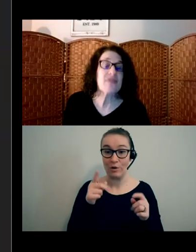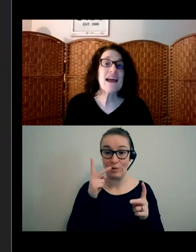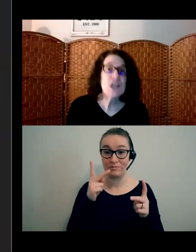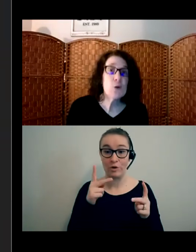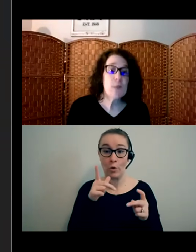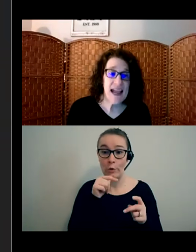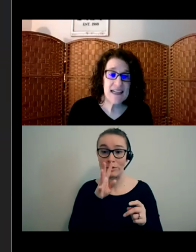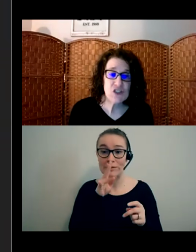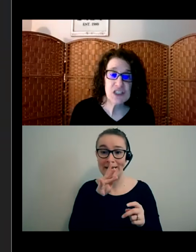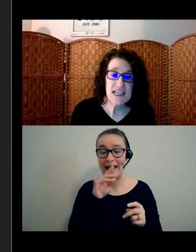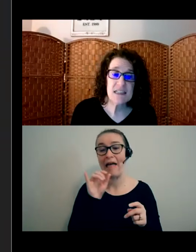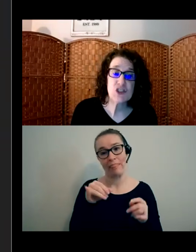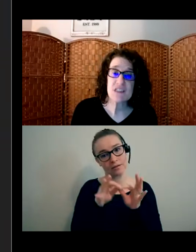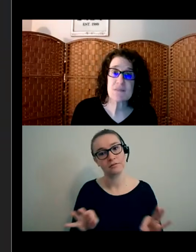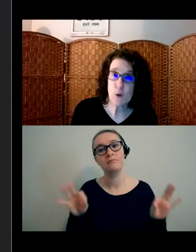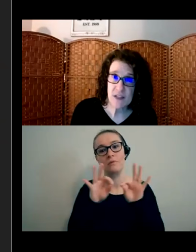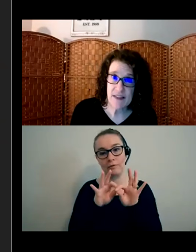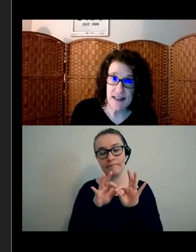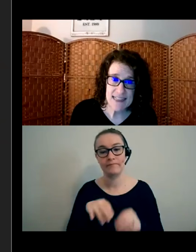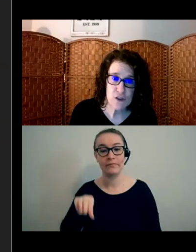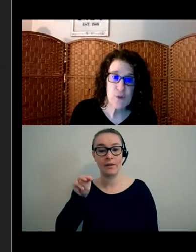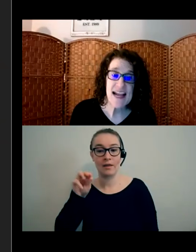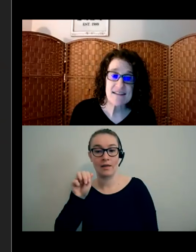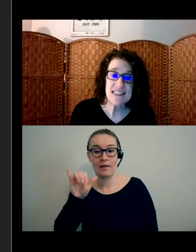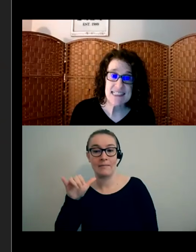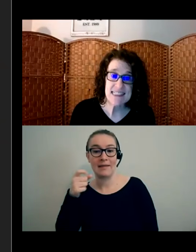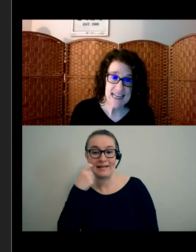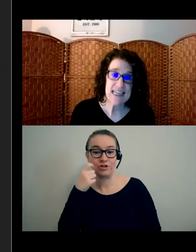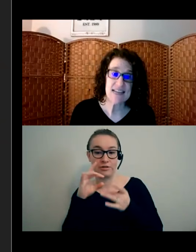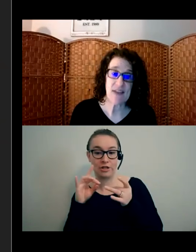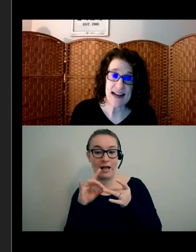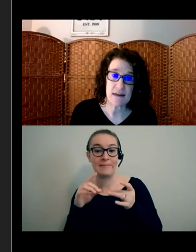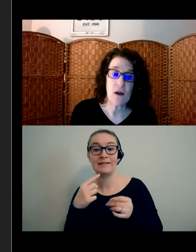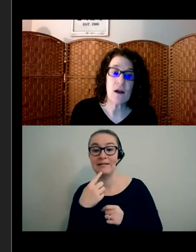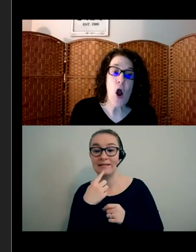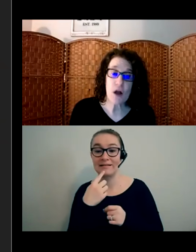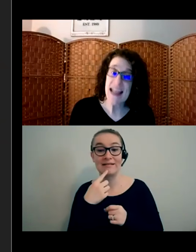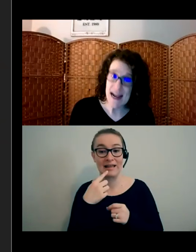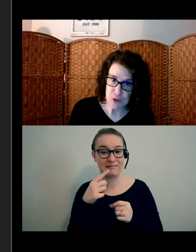Thank you, May. She just posted the link to the FCC event on captioning